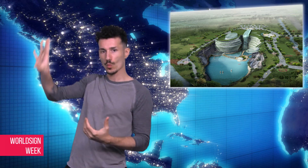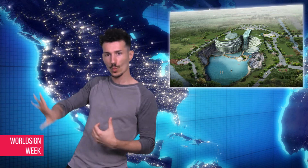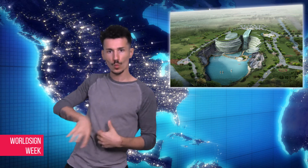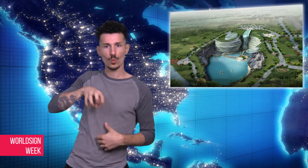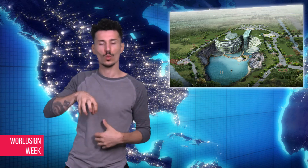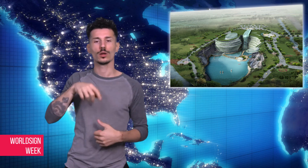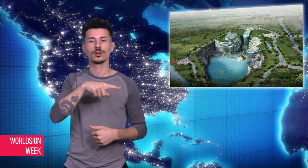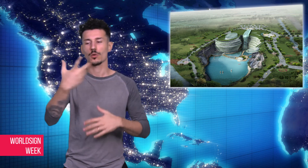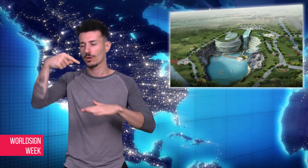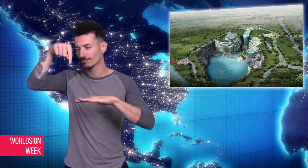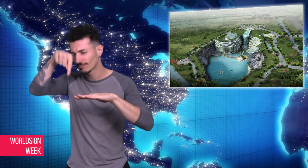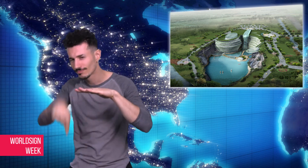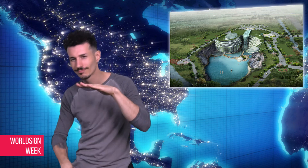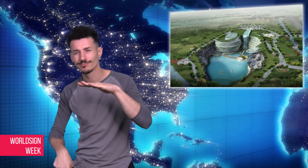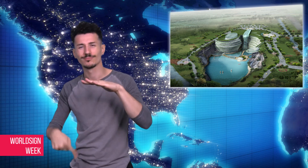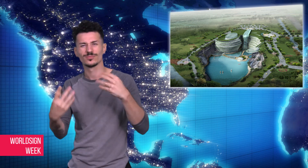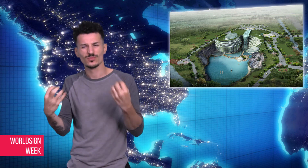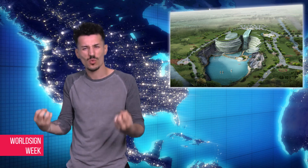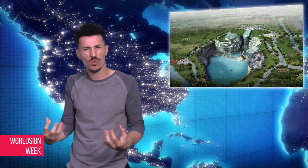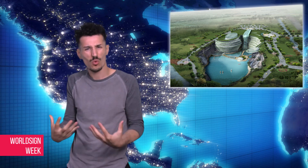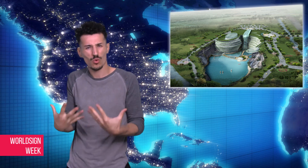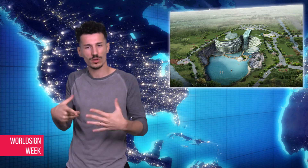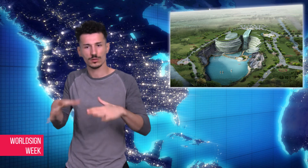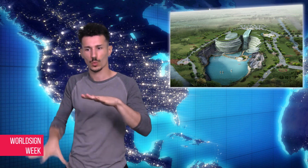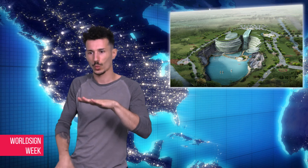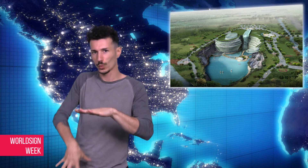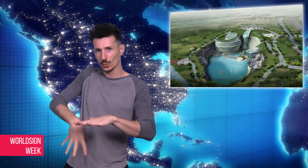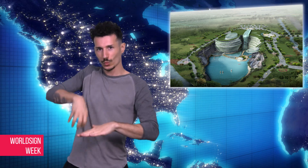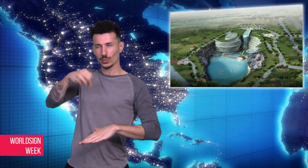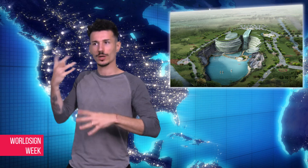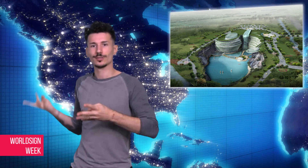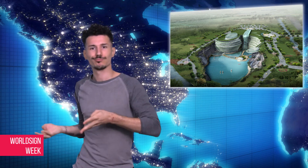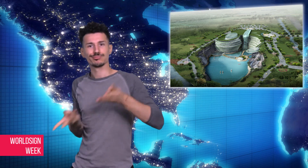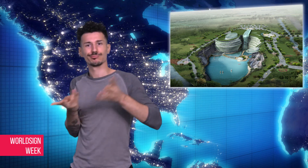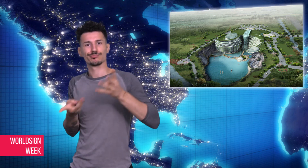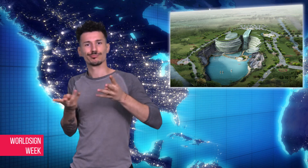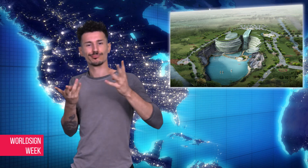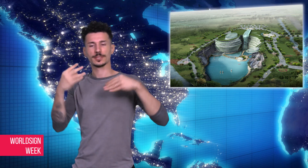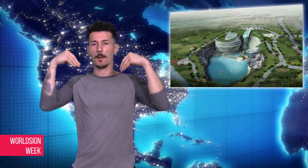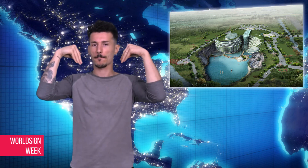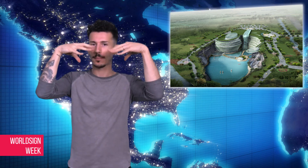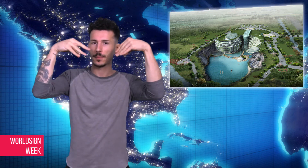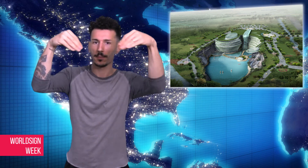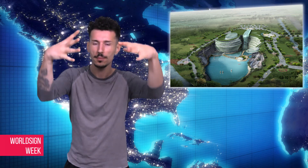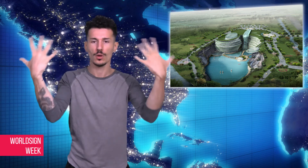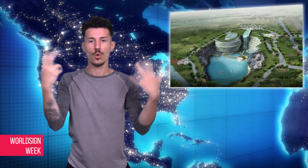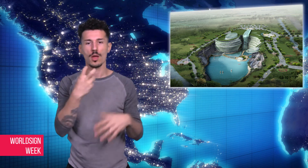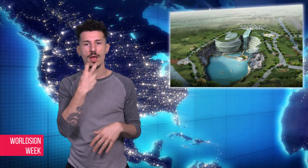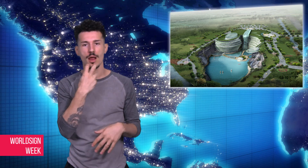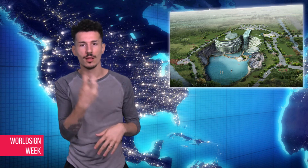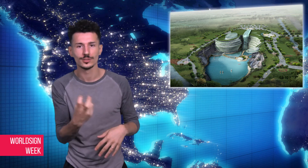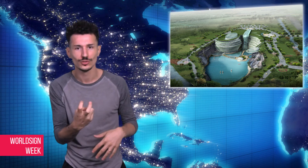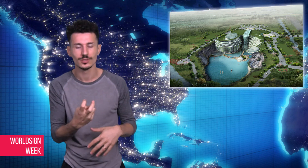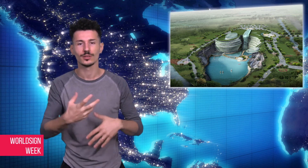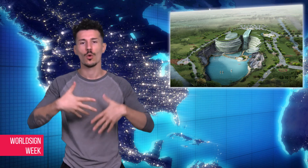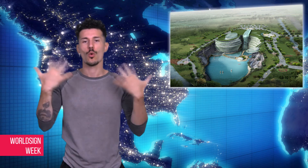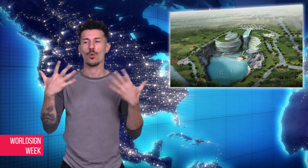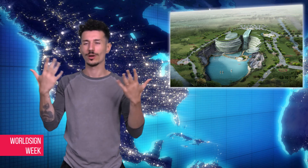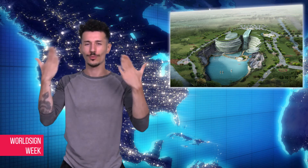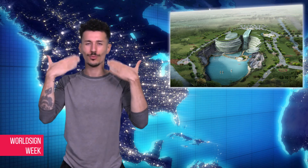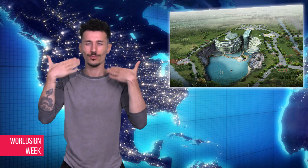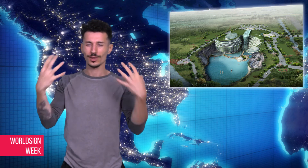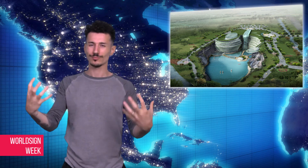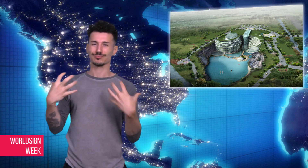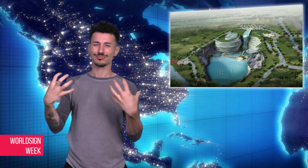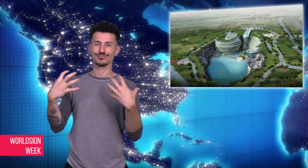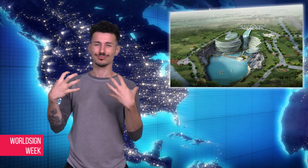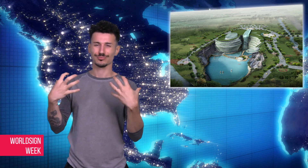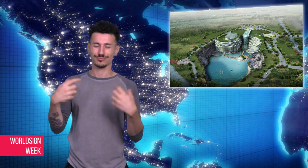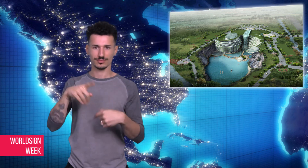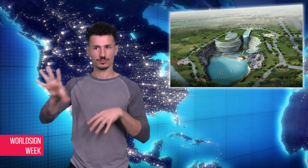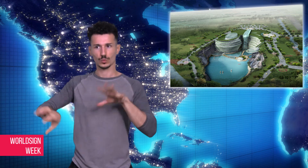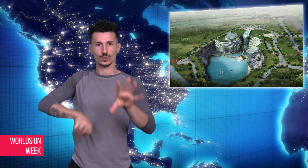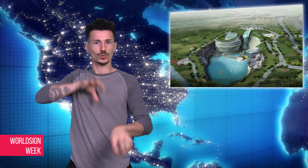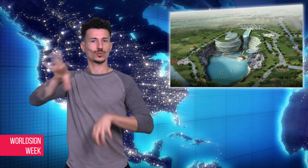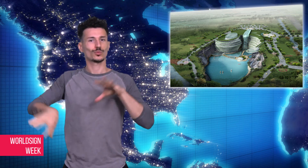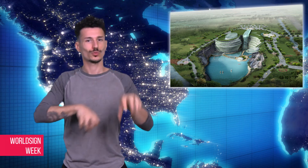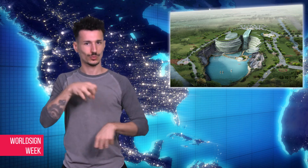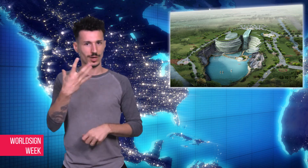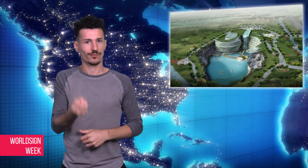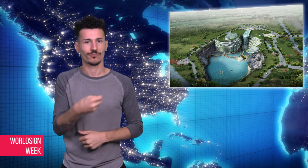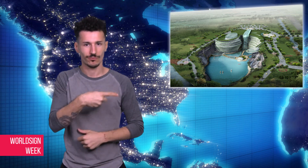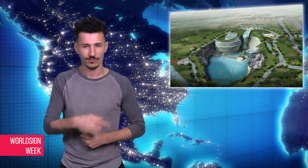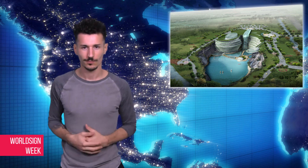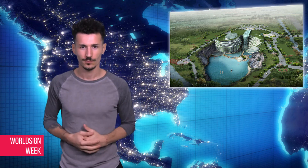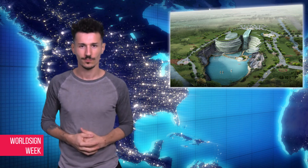geothermal and solar energy.